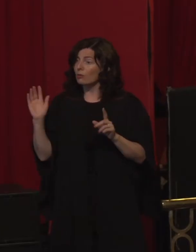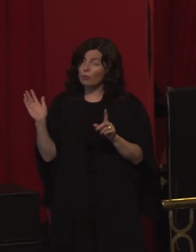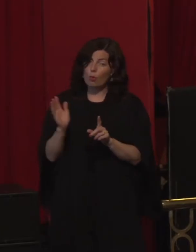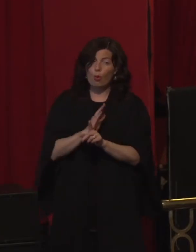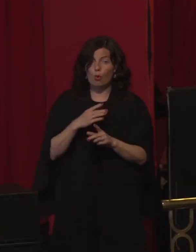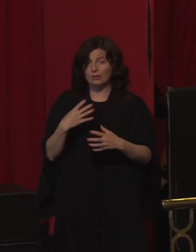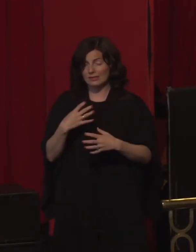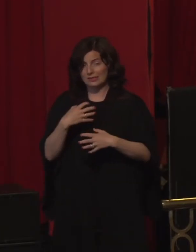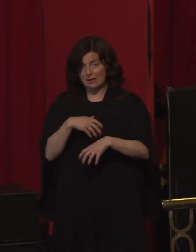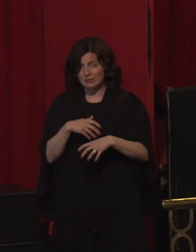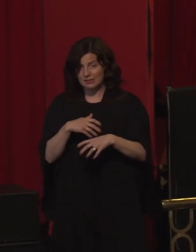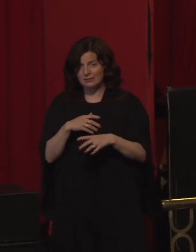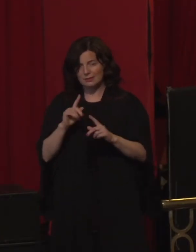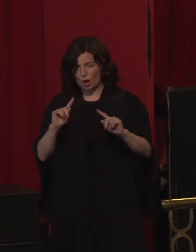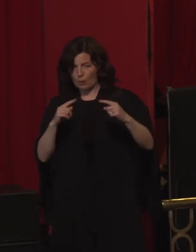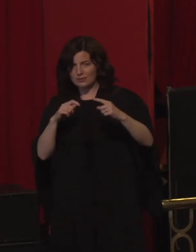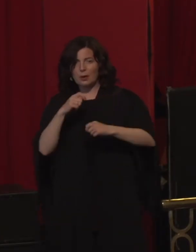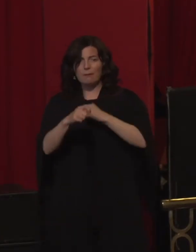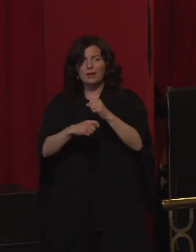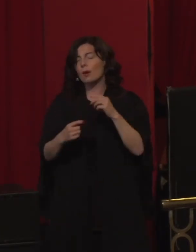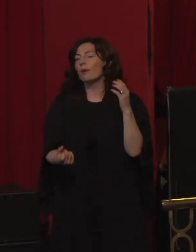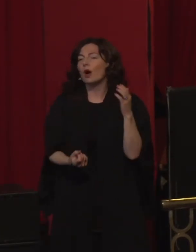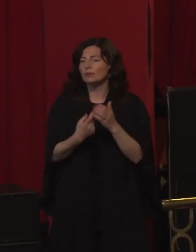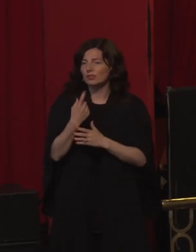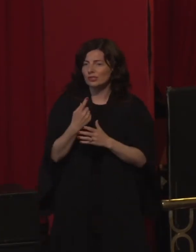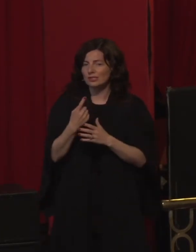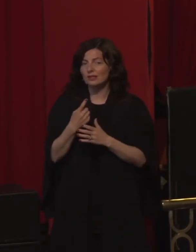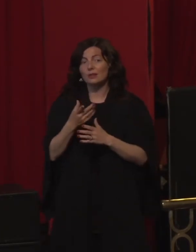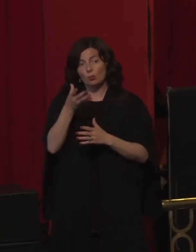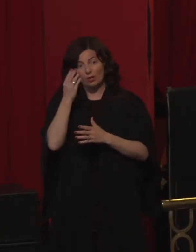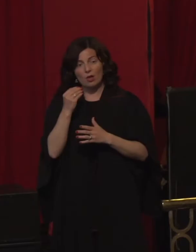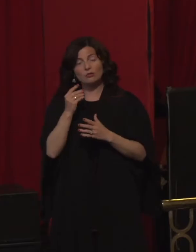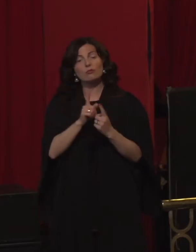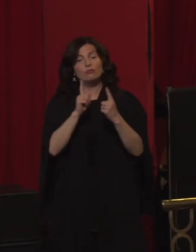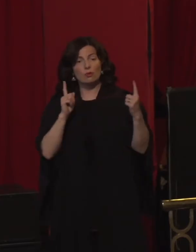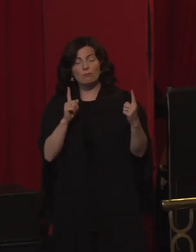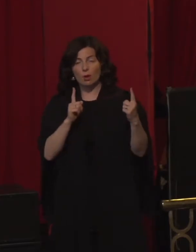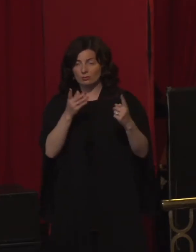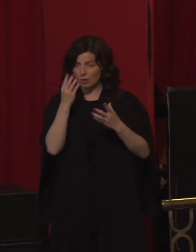this obstacle into an opportunity, adapting to remote learning, using new software, improving our